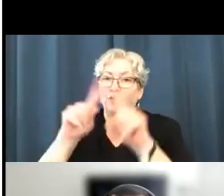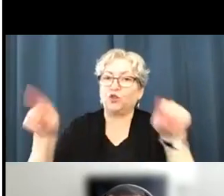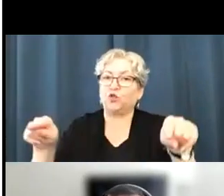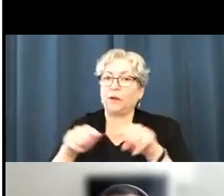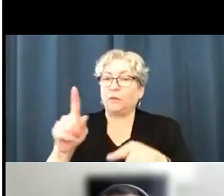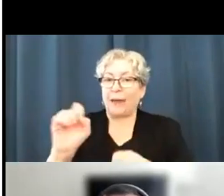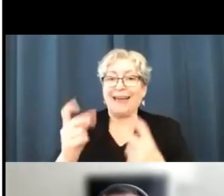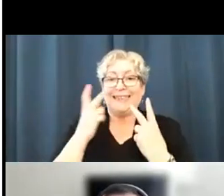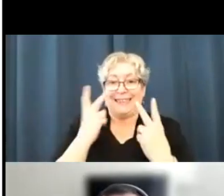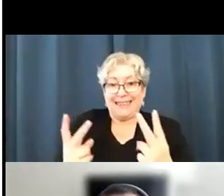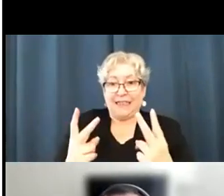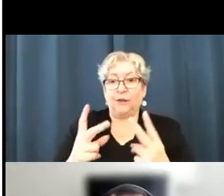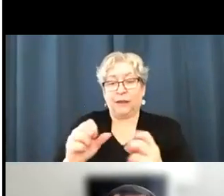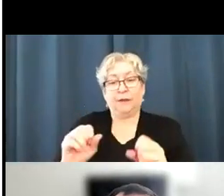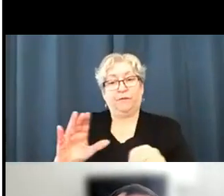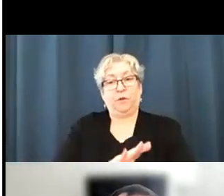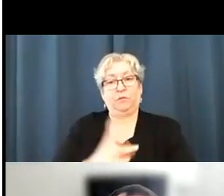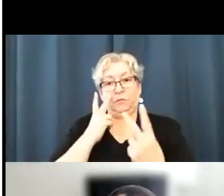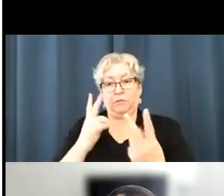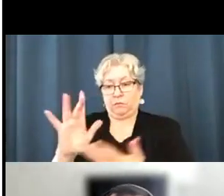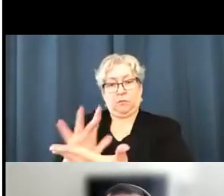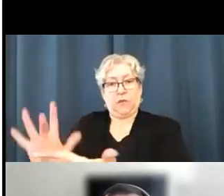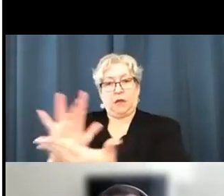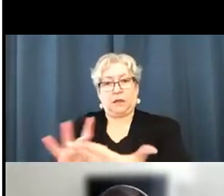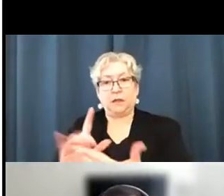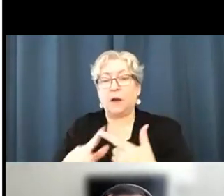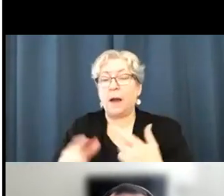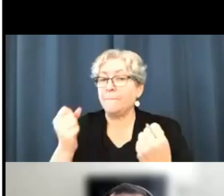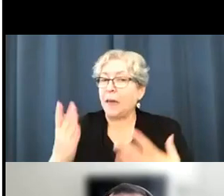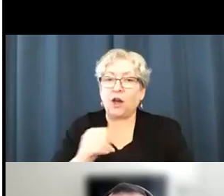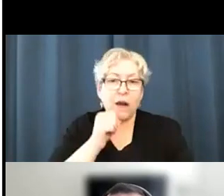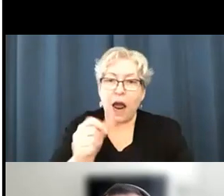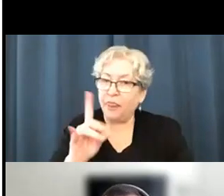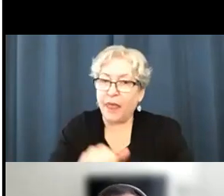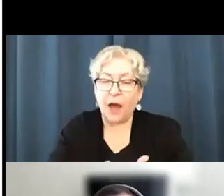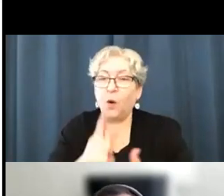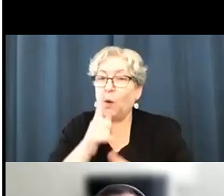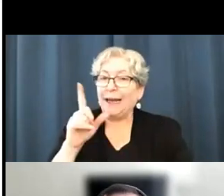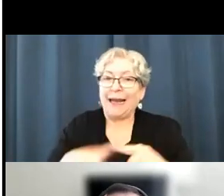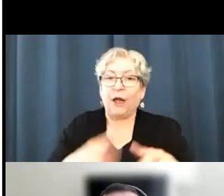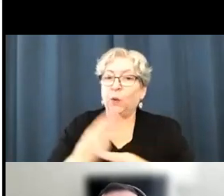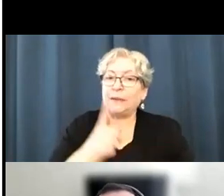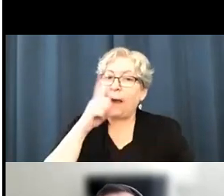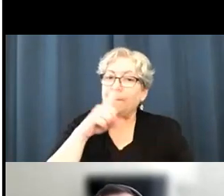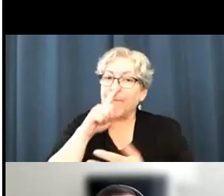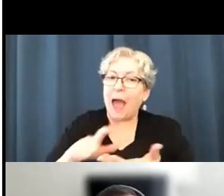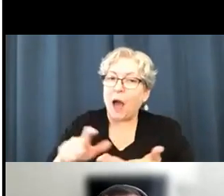and you have full use of dexterity, but many people aren't. So, people who can't use a mouse or who can't see the screen,